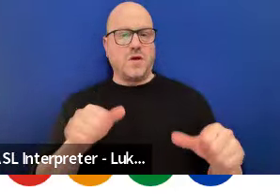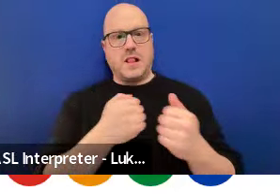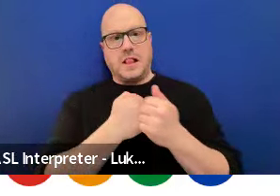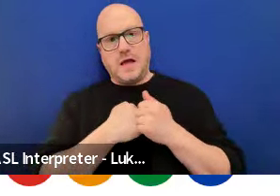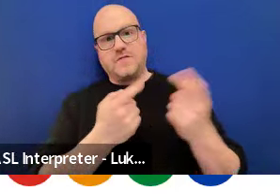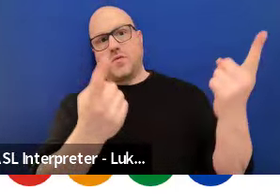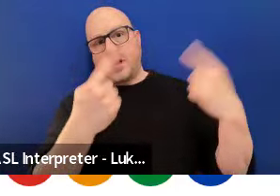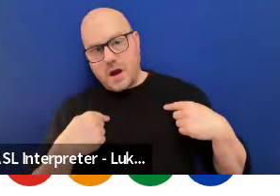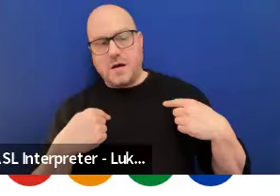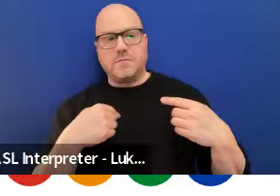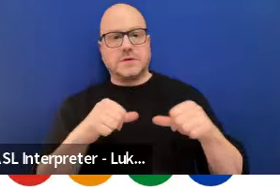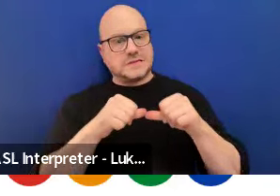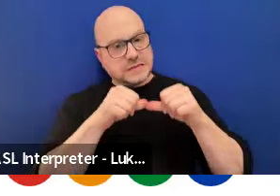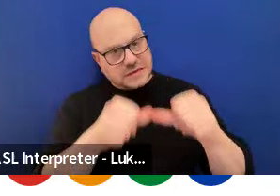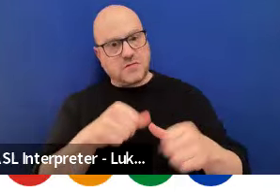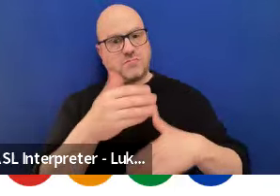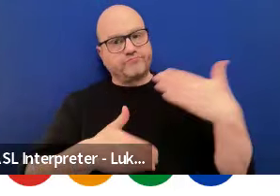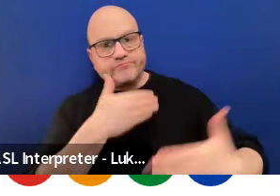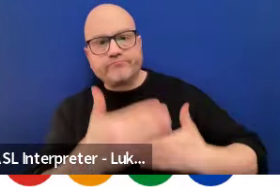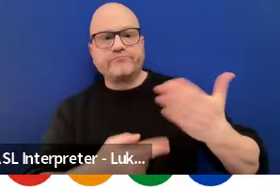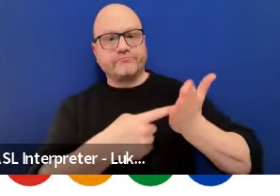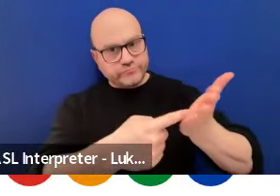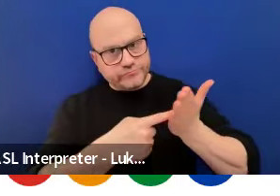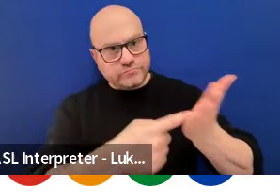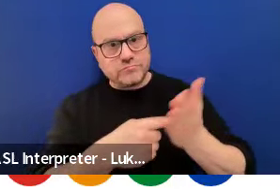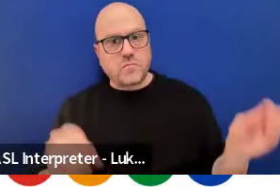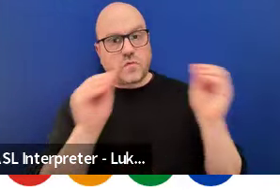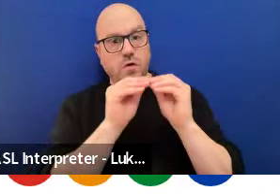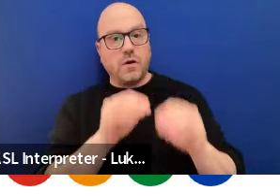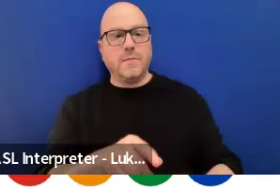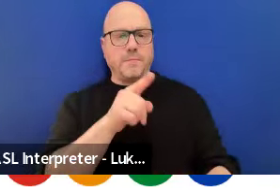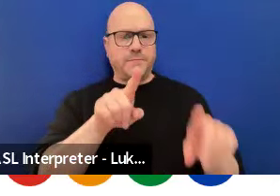WEBSITE. WE'D LOVE TO HAVE YOU THERE AND KEEP THE DIALOGUE AND MOMENTUM